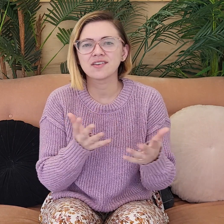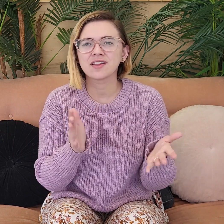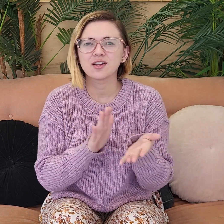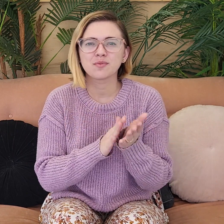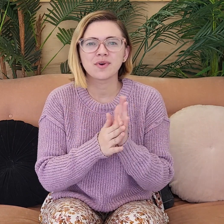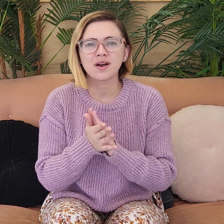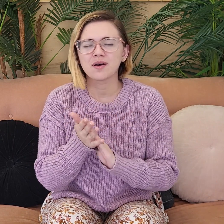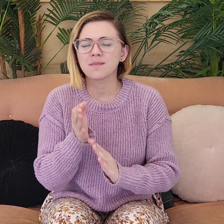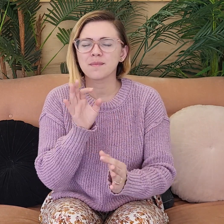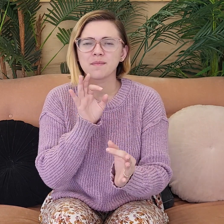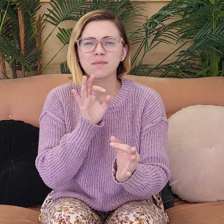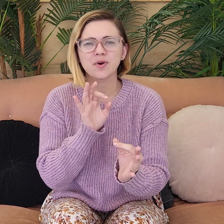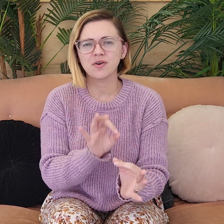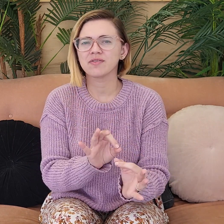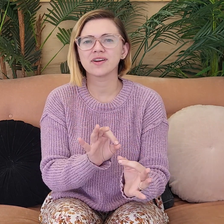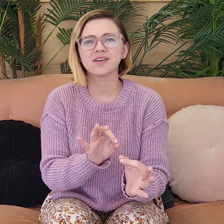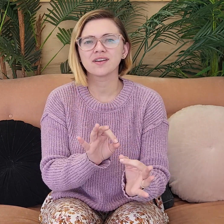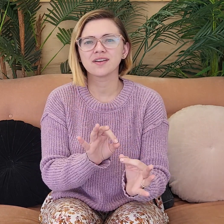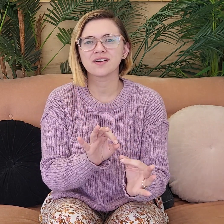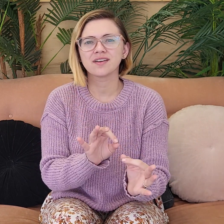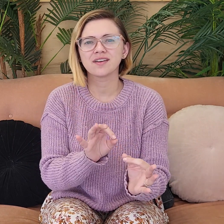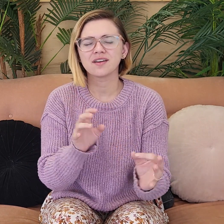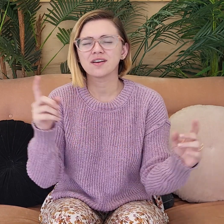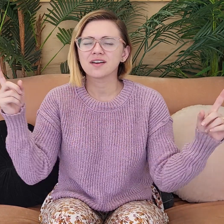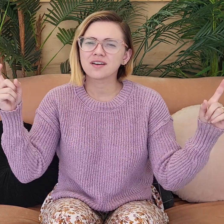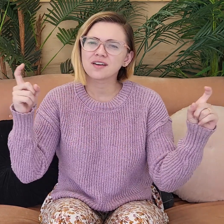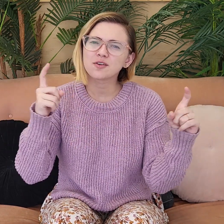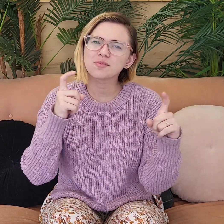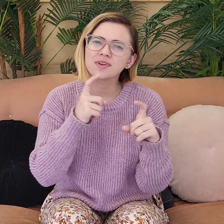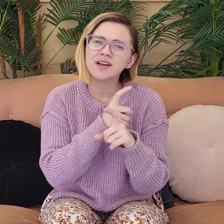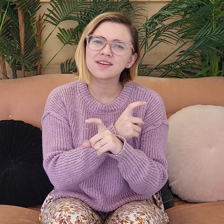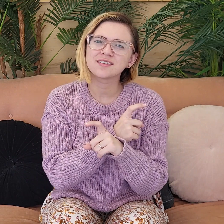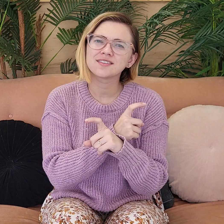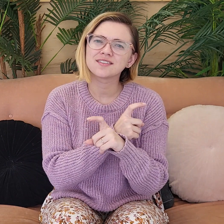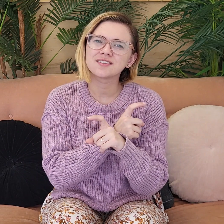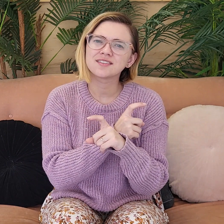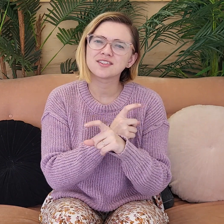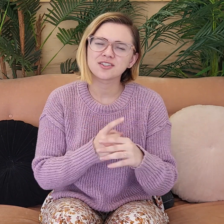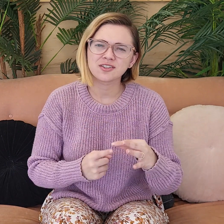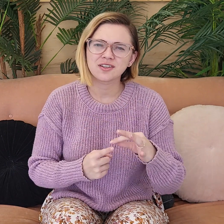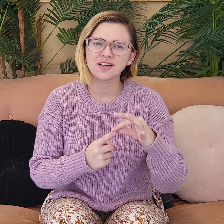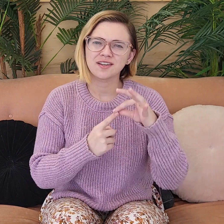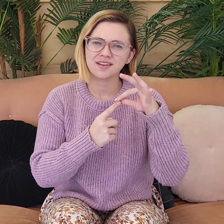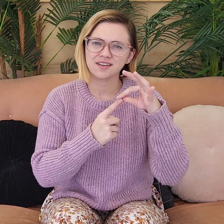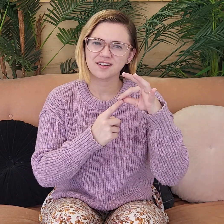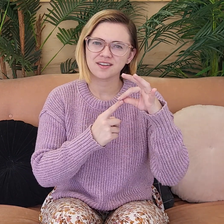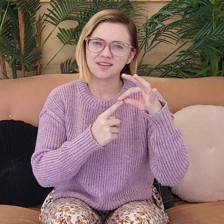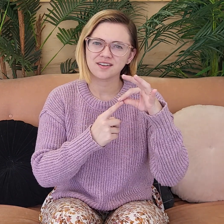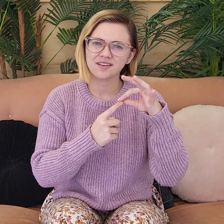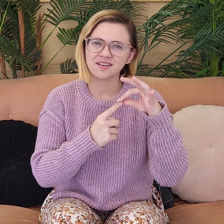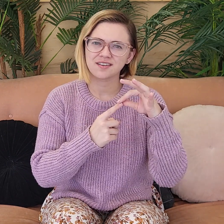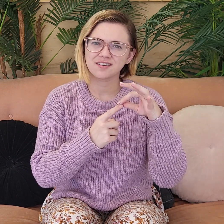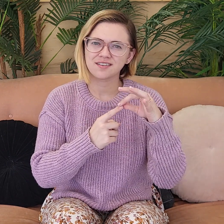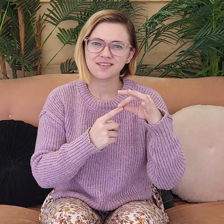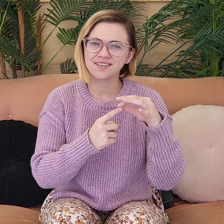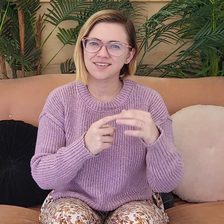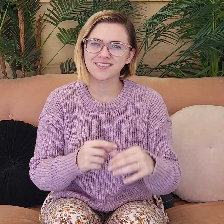cause everything to become as perfect as it is, and how complex and unique.